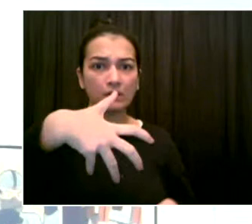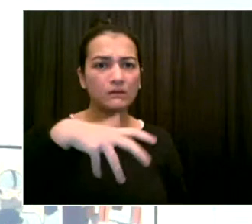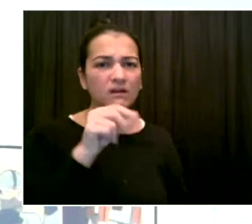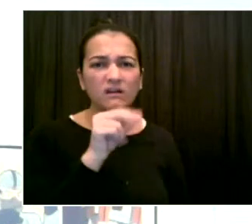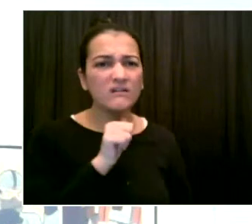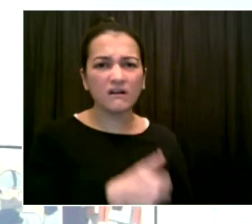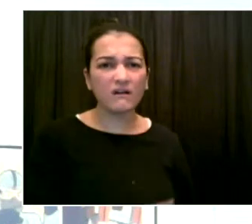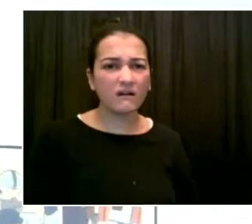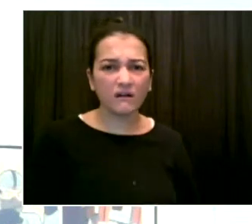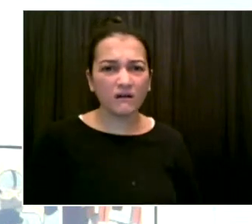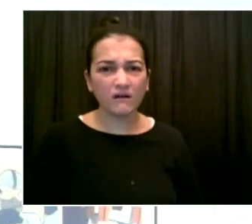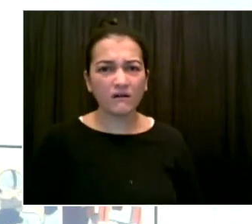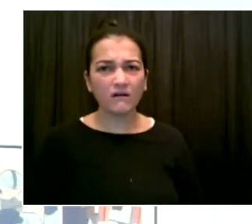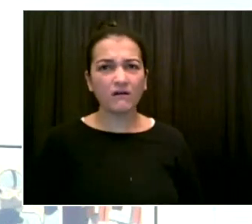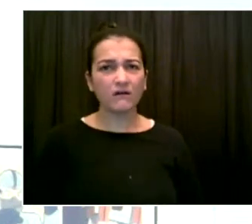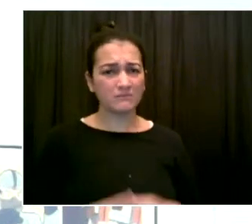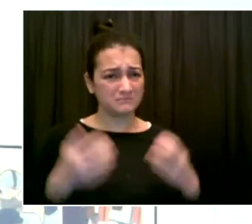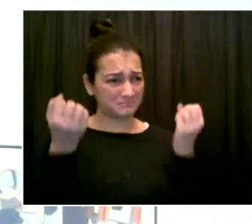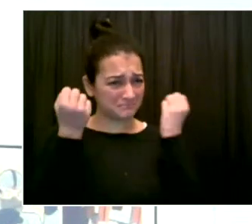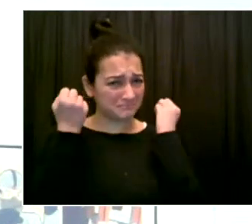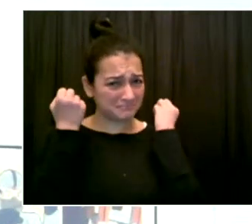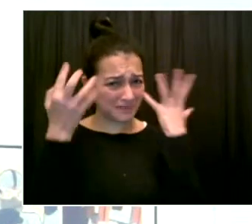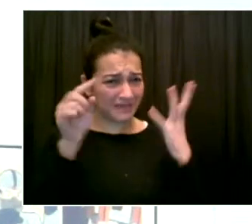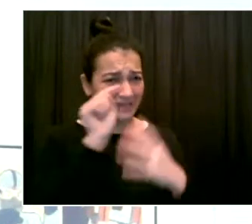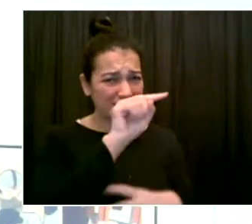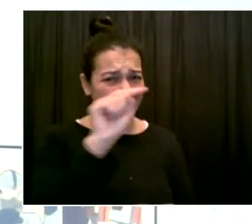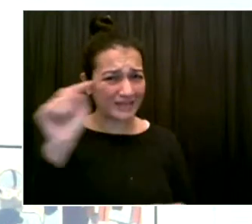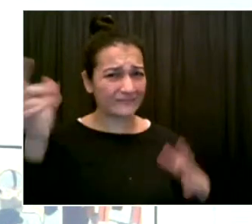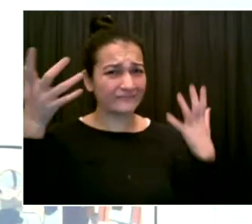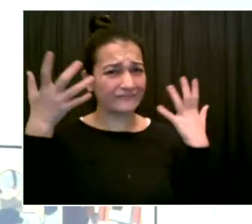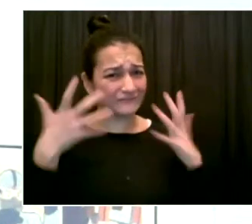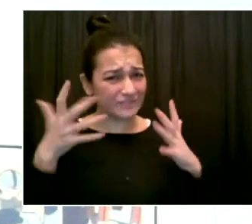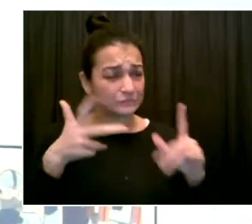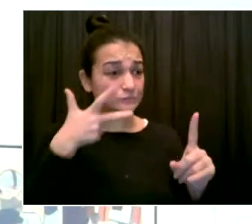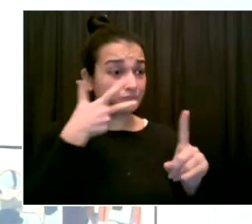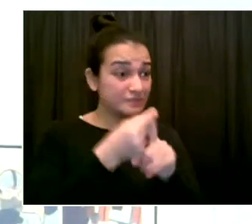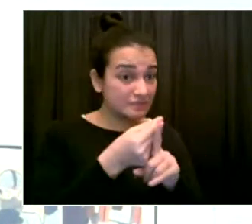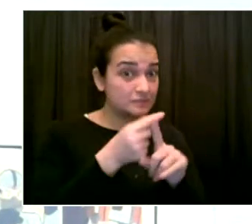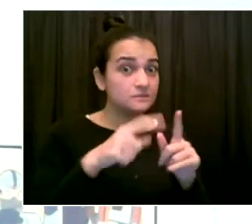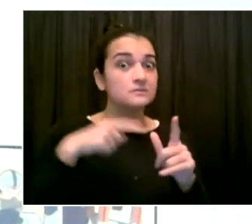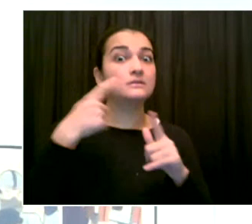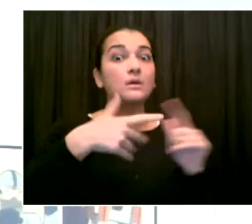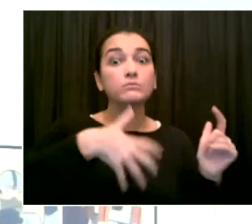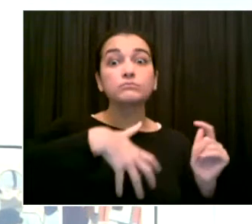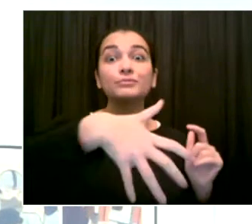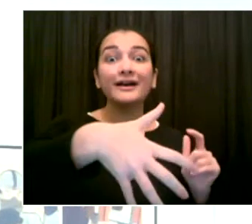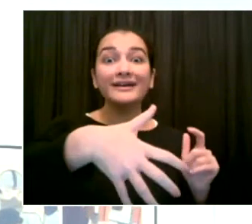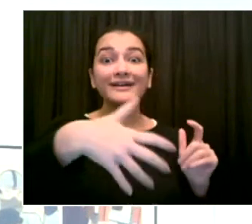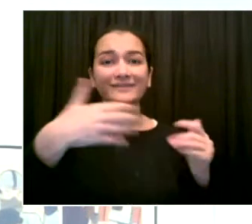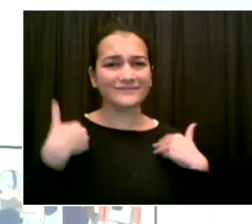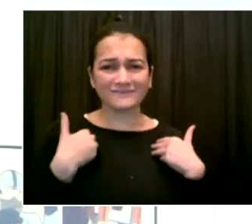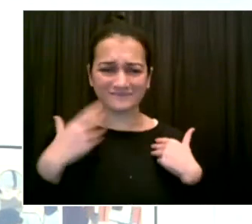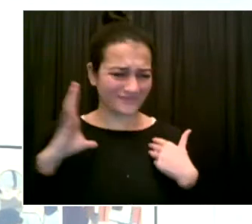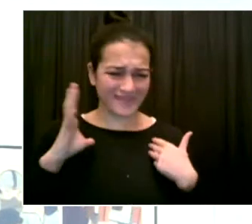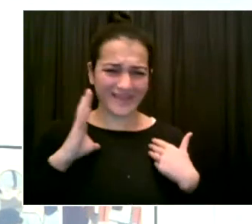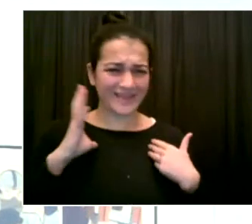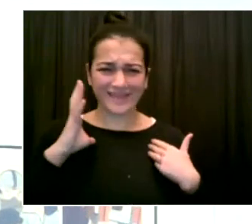FERTILITY F THOUSANDS OF PEOPLE HAVE SAFELY BECOME PREGNANT AFTER GETTING THERE COVID-19 VACCINE